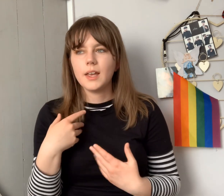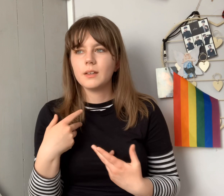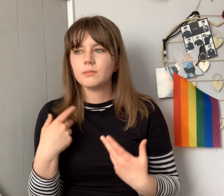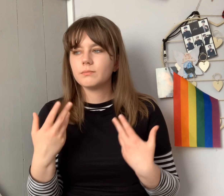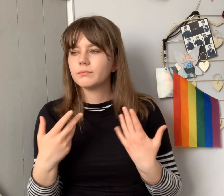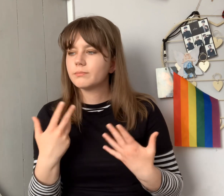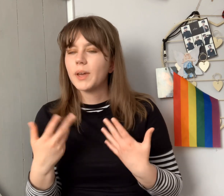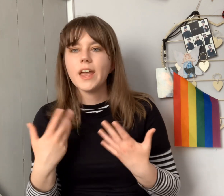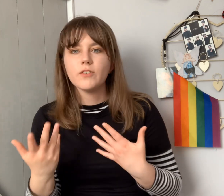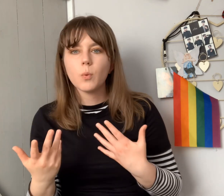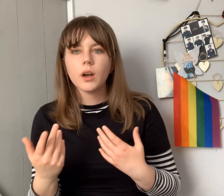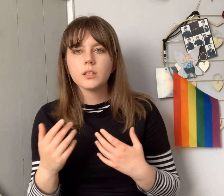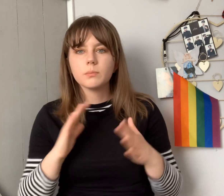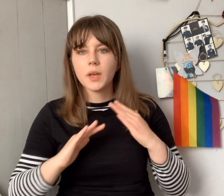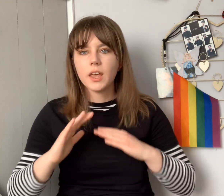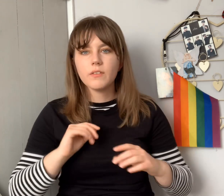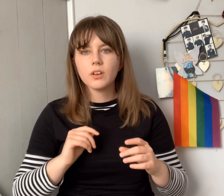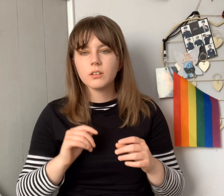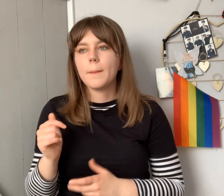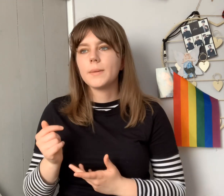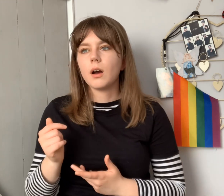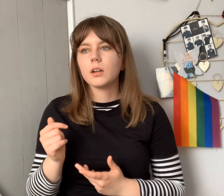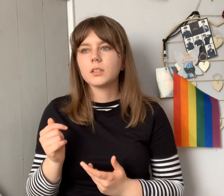Behavior wise... behavior